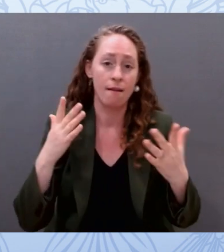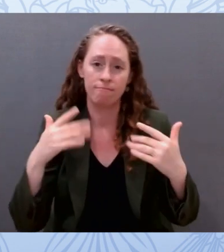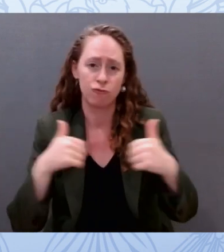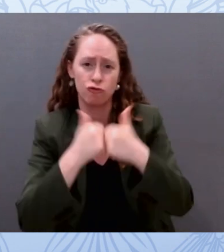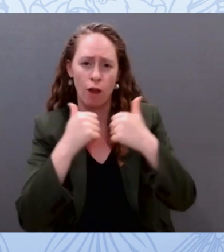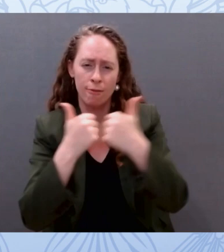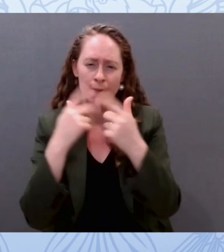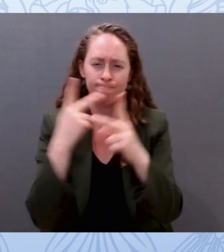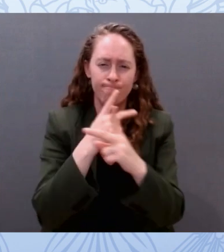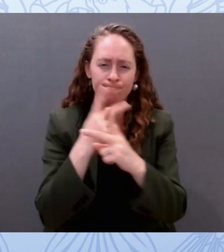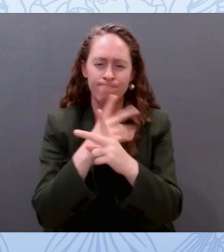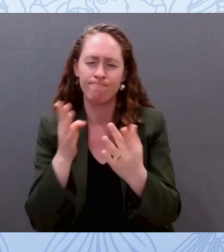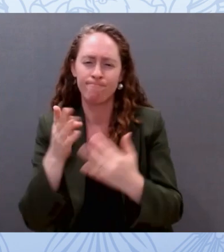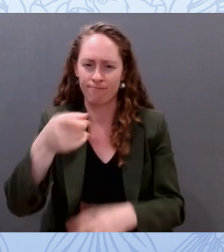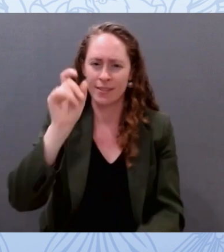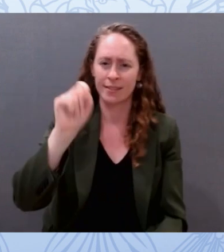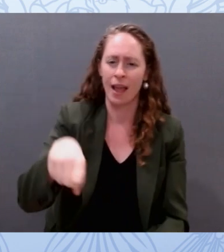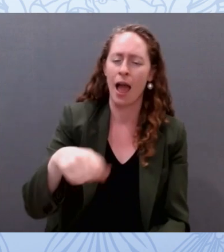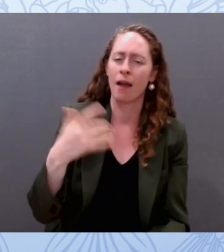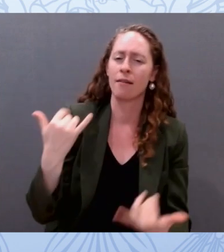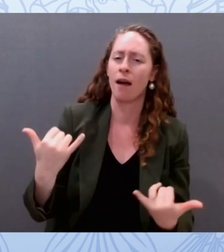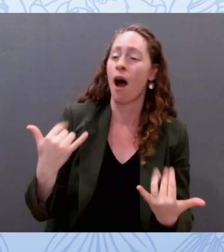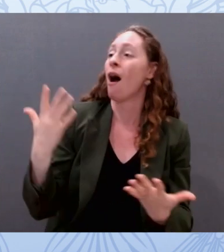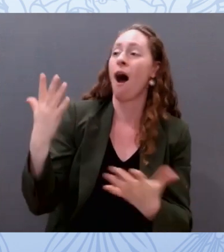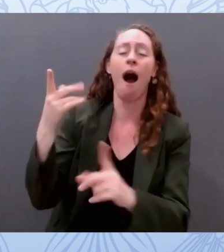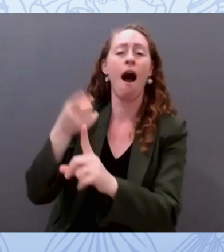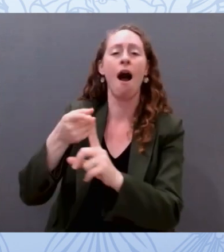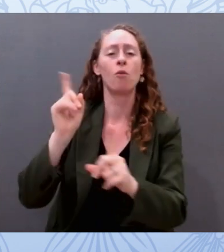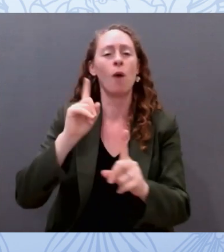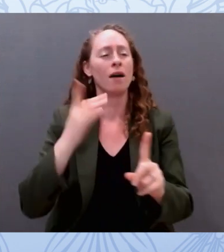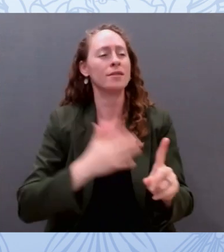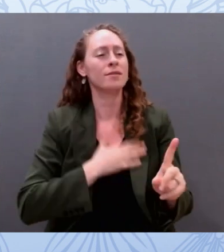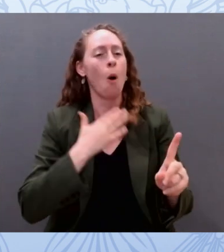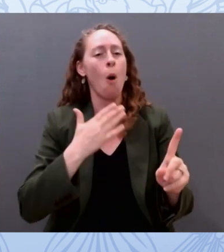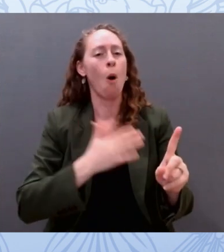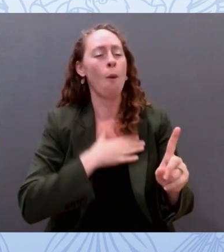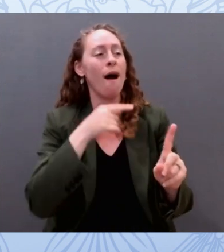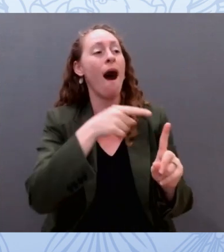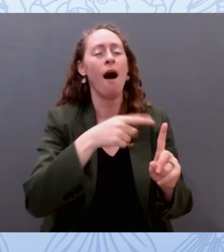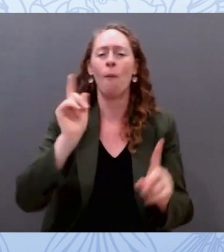and a sense of purpose in the future you are all about to create.